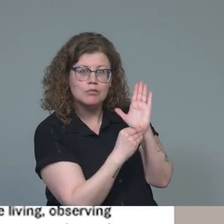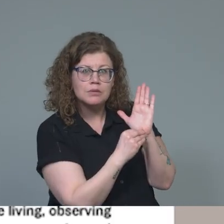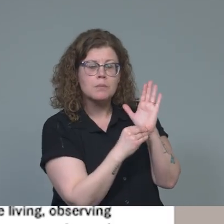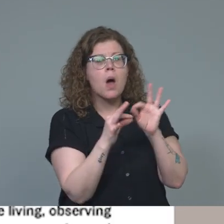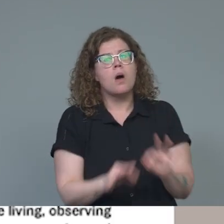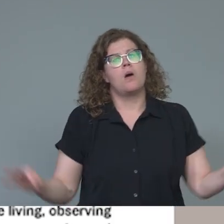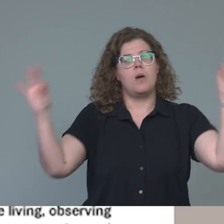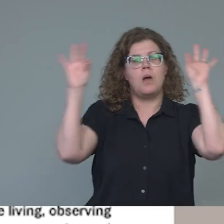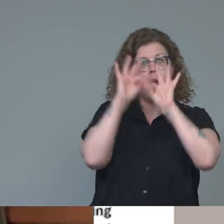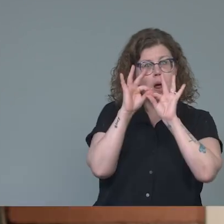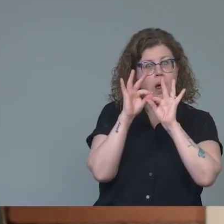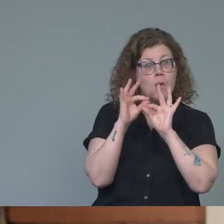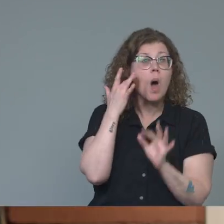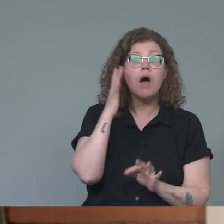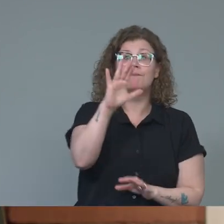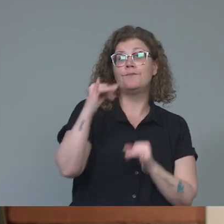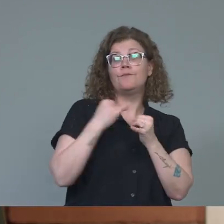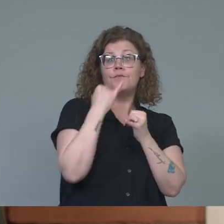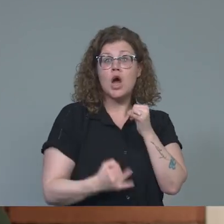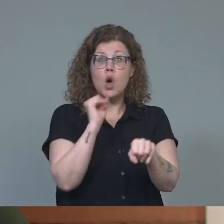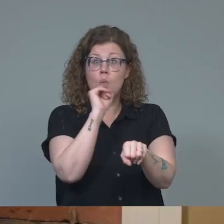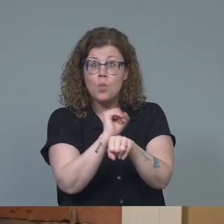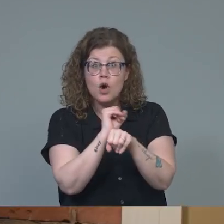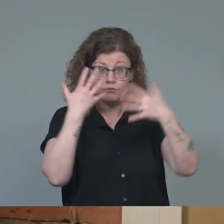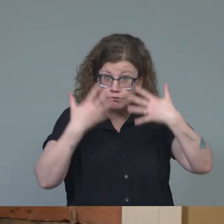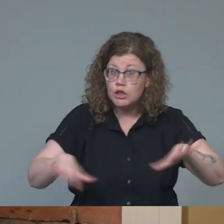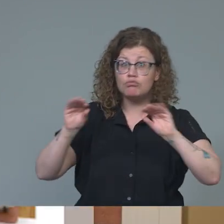they are serving through their art. He has some examples of projects that he's done where you